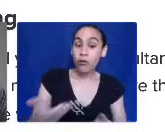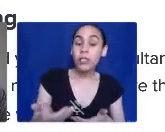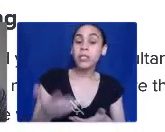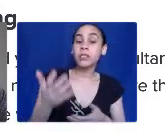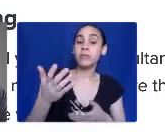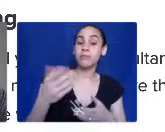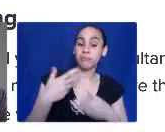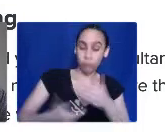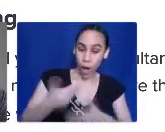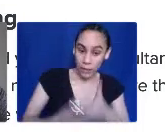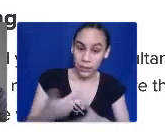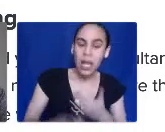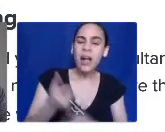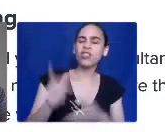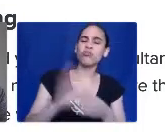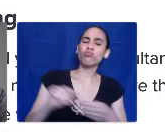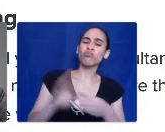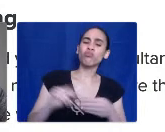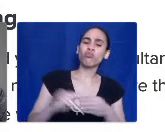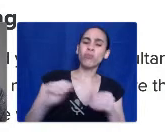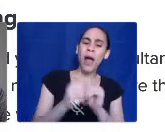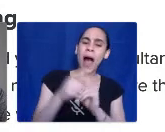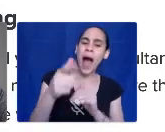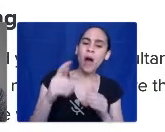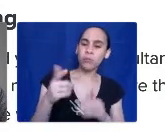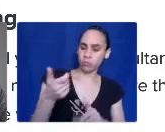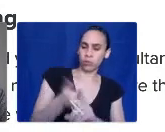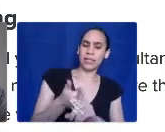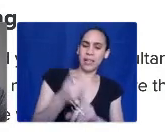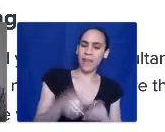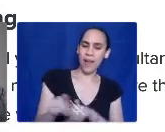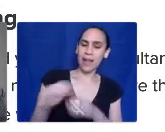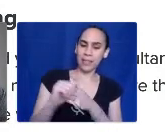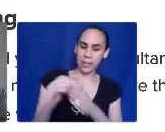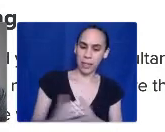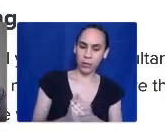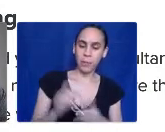right talk about higher leader the other one is expertise right so that's like um you started